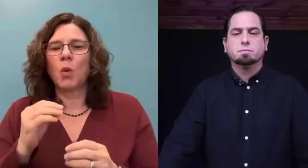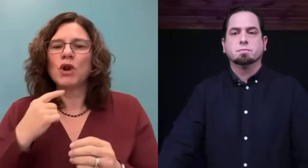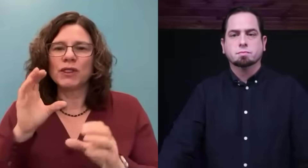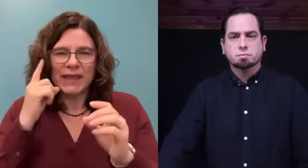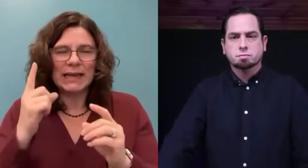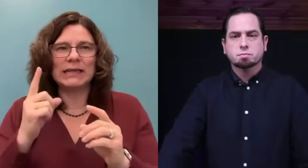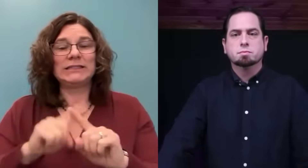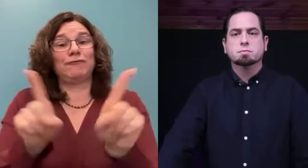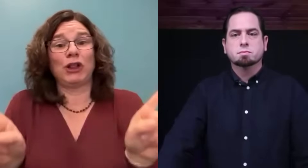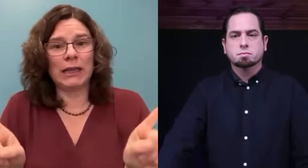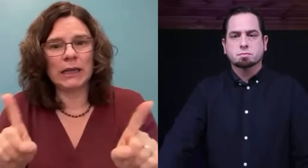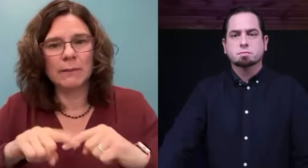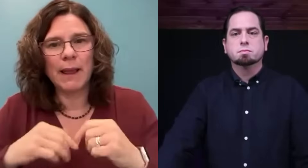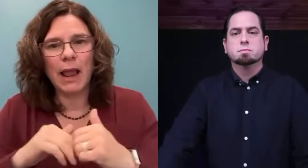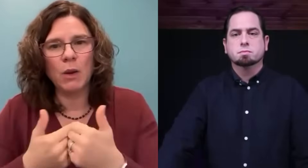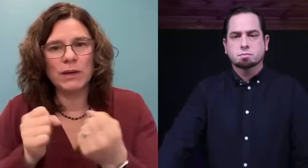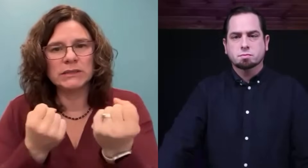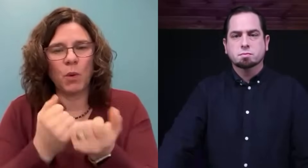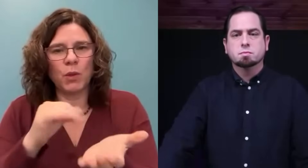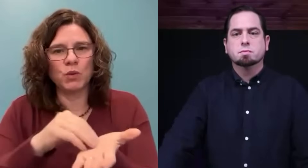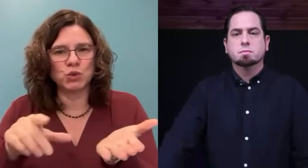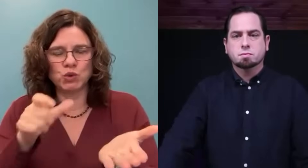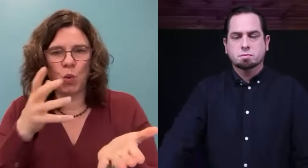So we are thinking differently about how we can support students